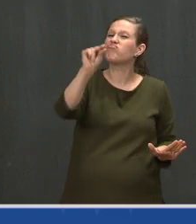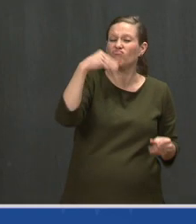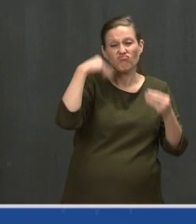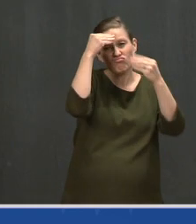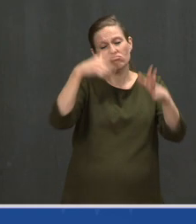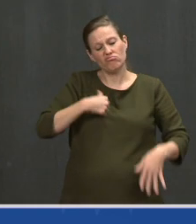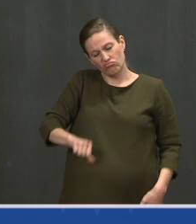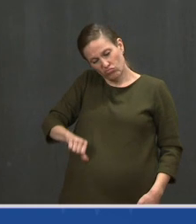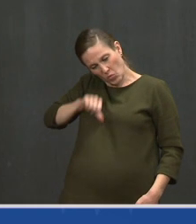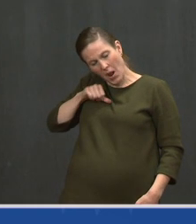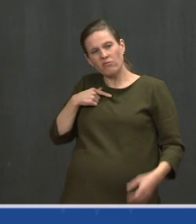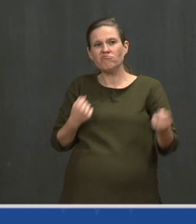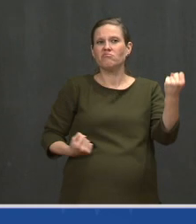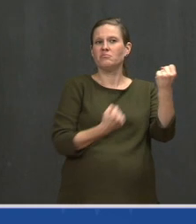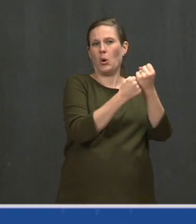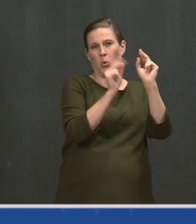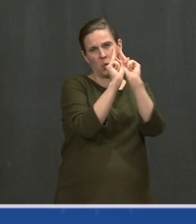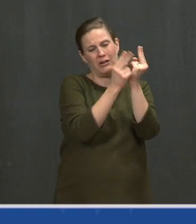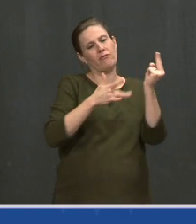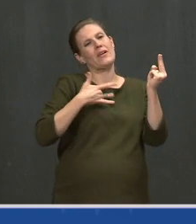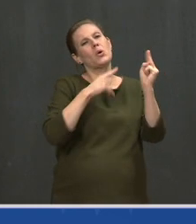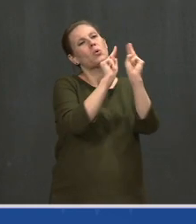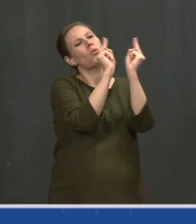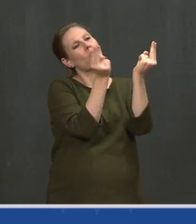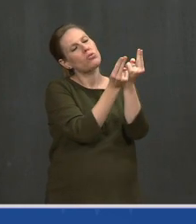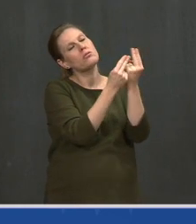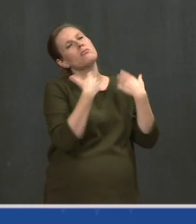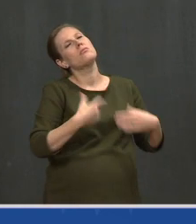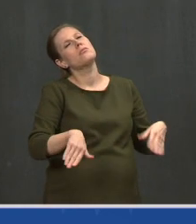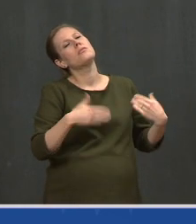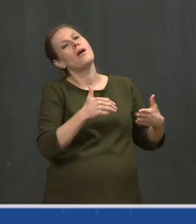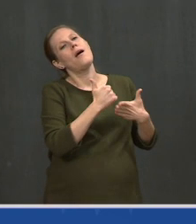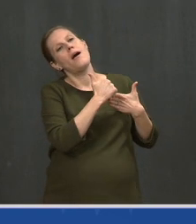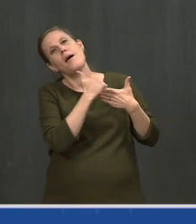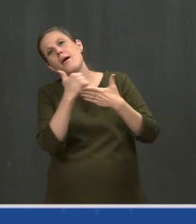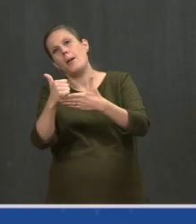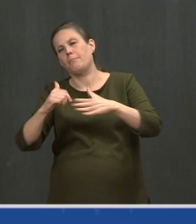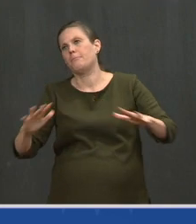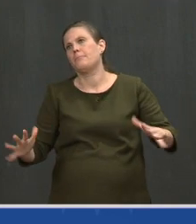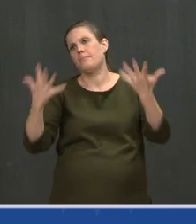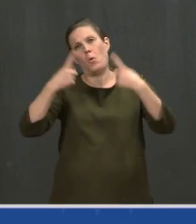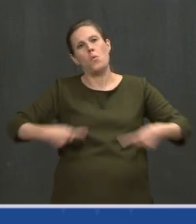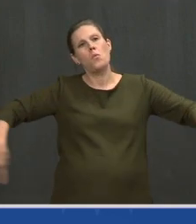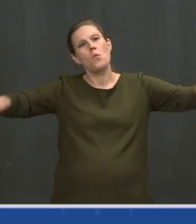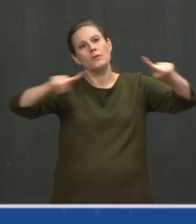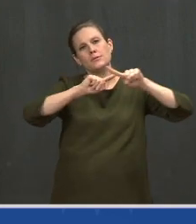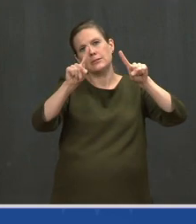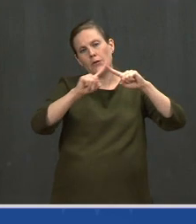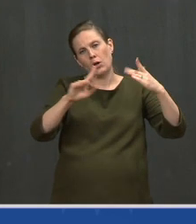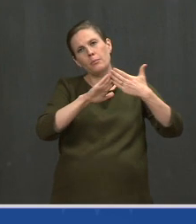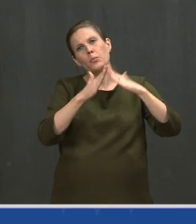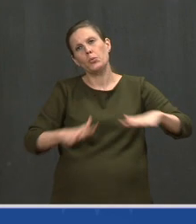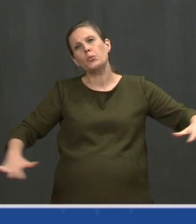To all my colleagues -- to the County Executives, to the Mayor,